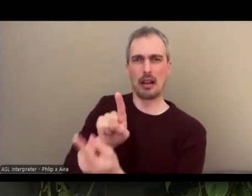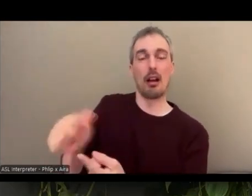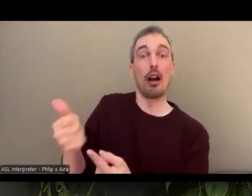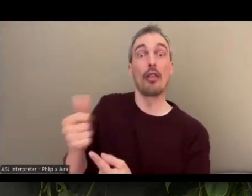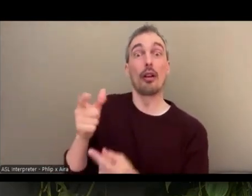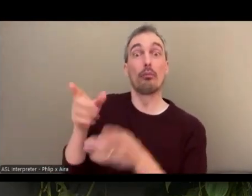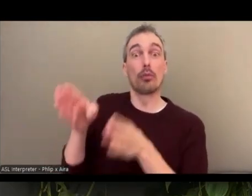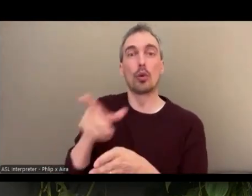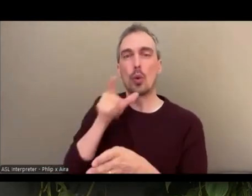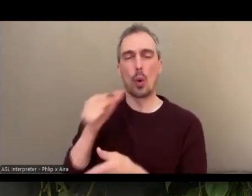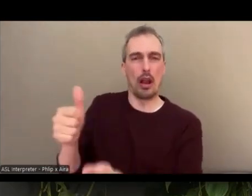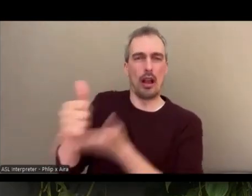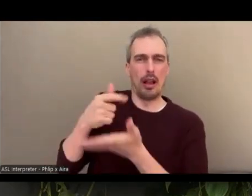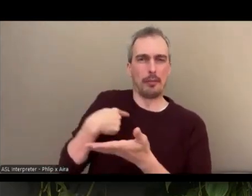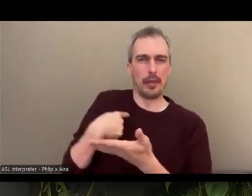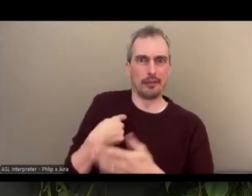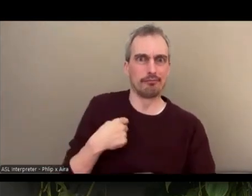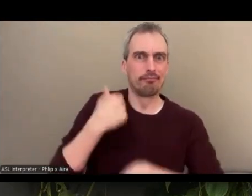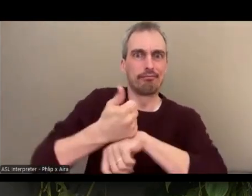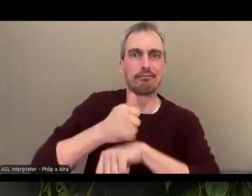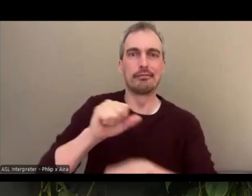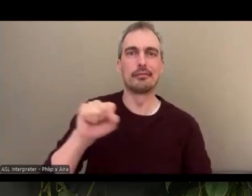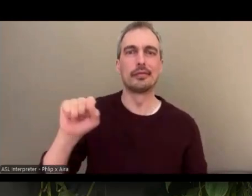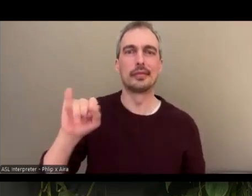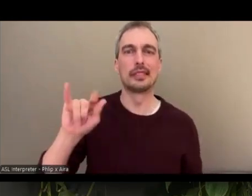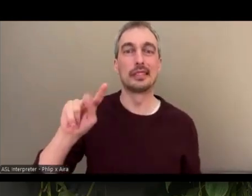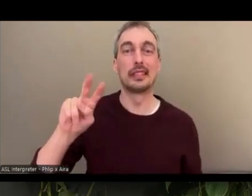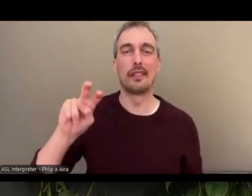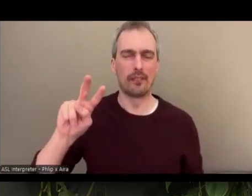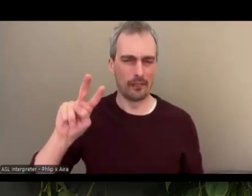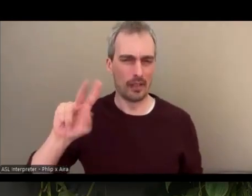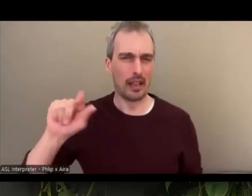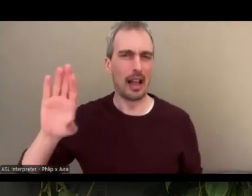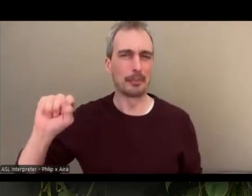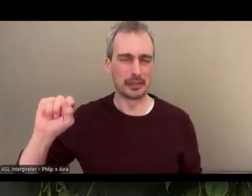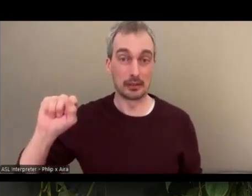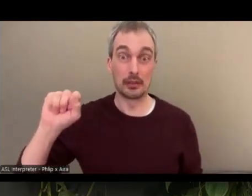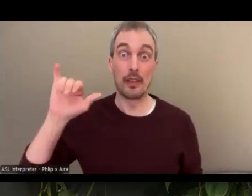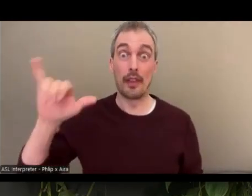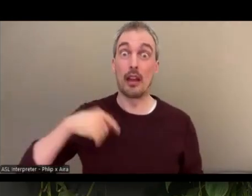So I joined full-time in the summer of 2022 to work aside Weston and the